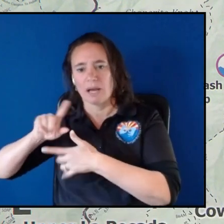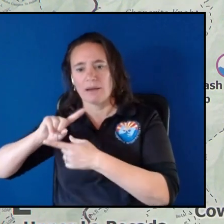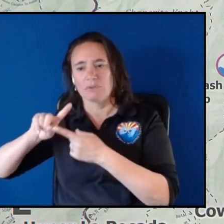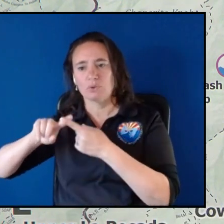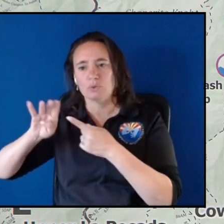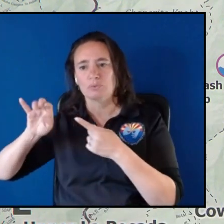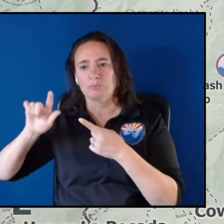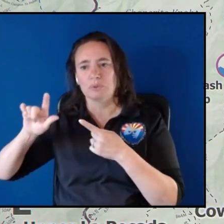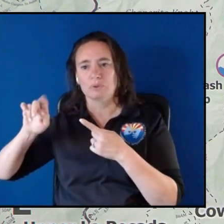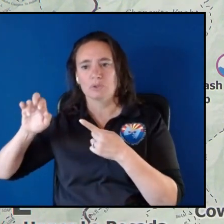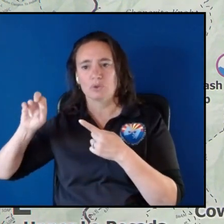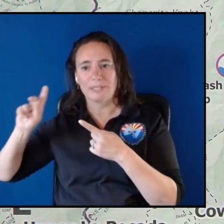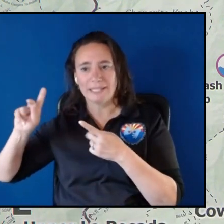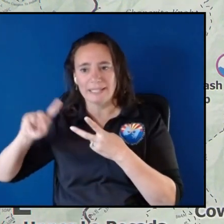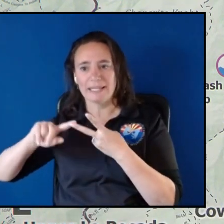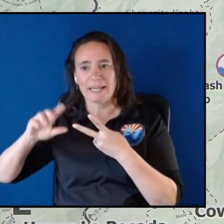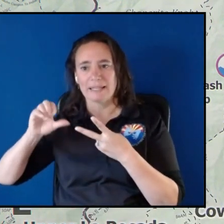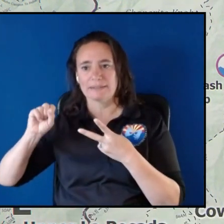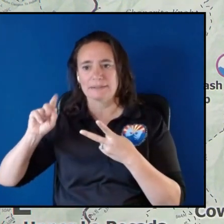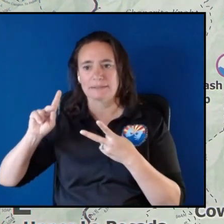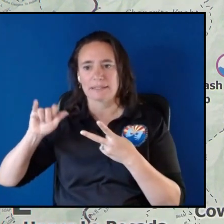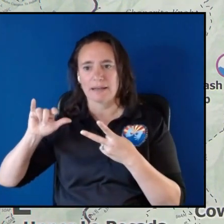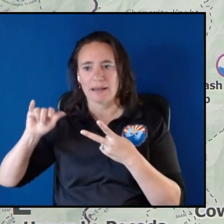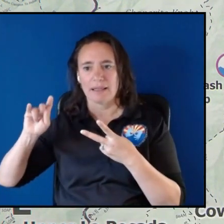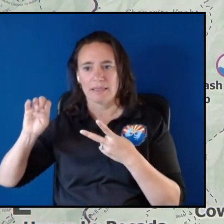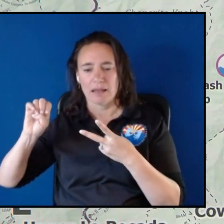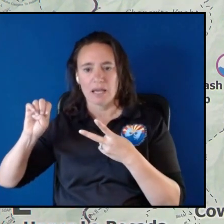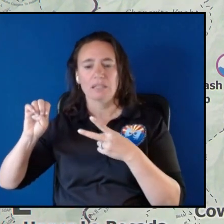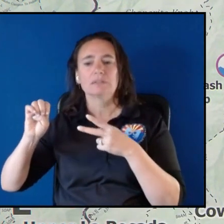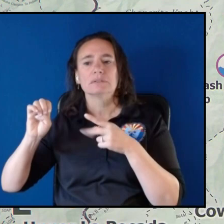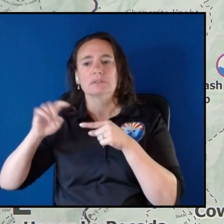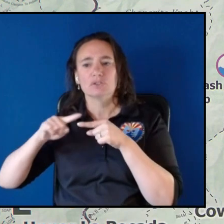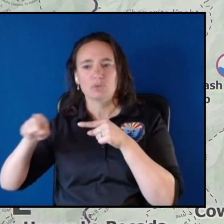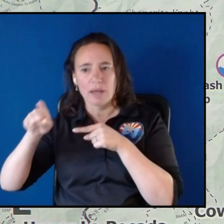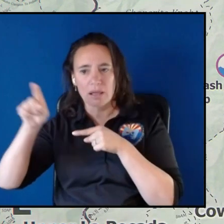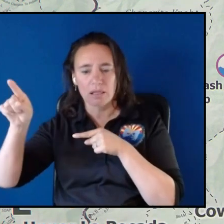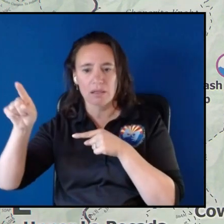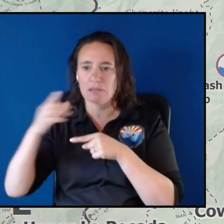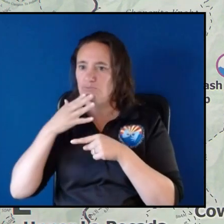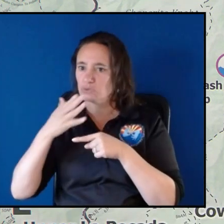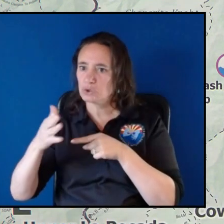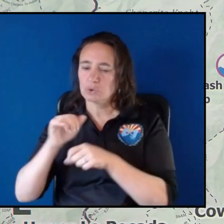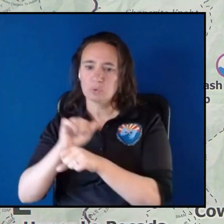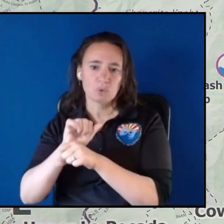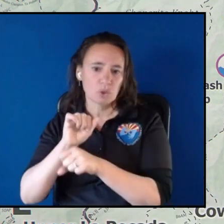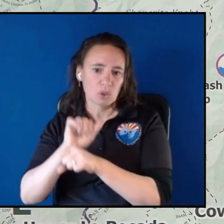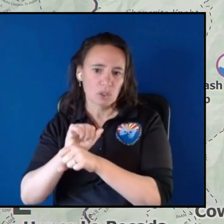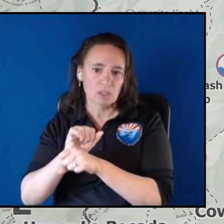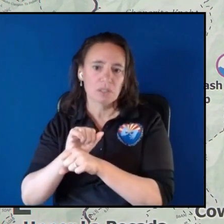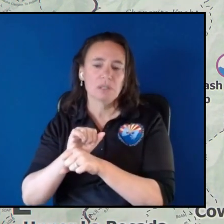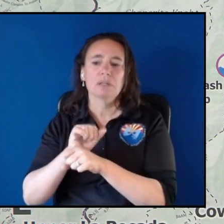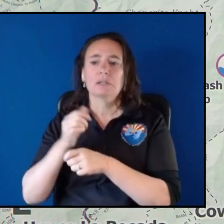That work has continued. Very good efforts have gone into getting that handline constructed up to Skyline Ridge